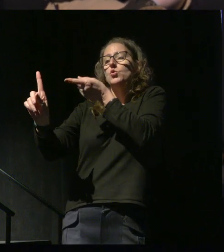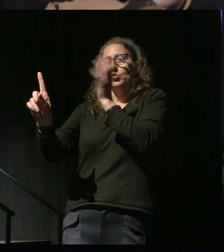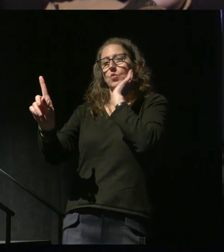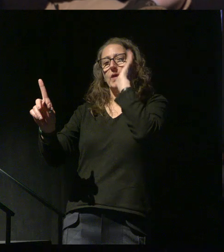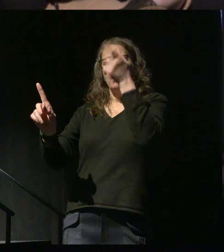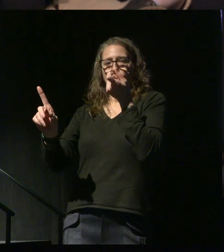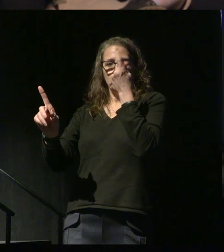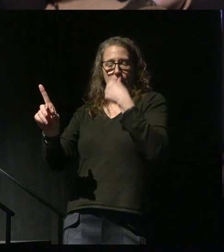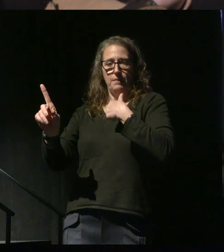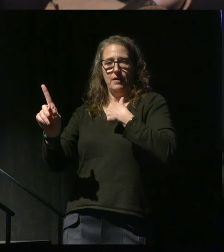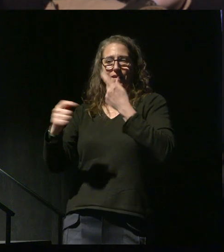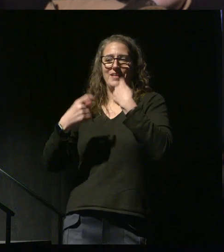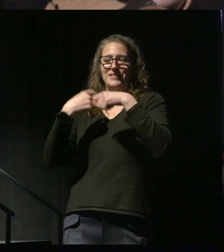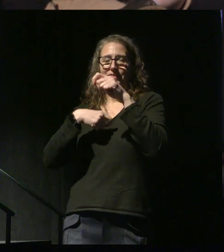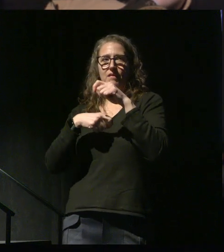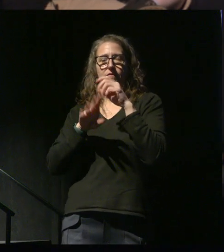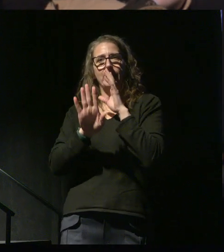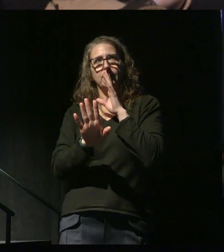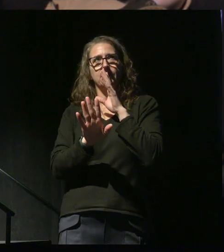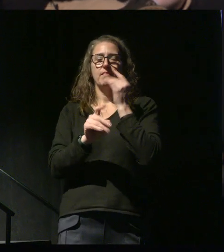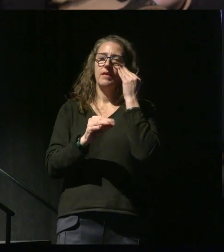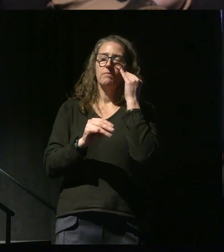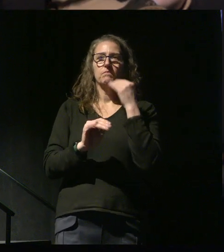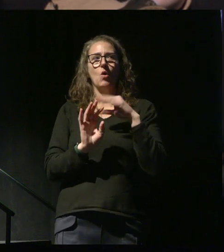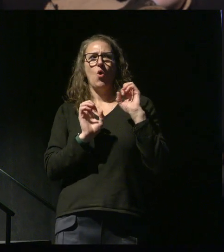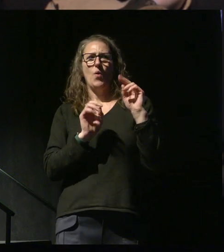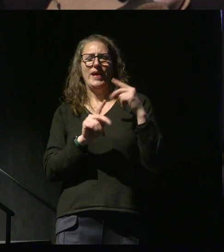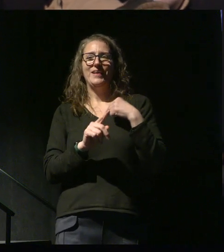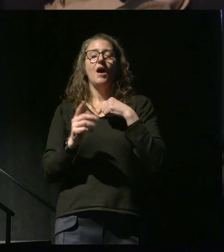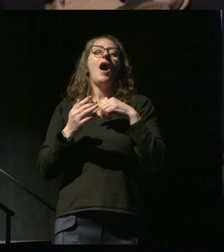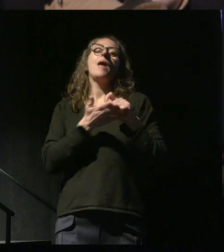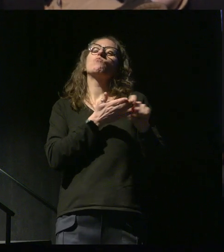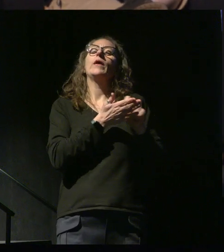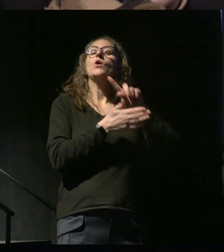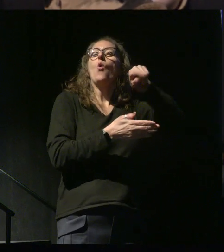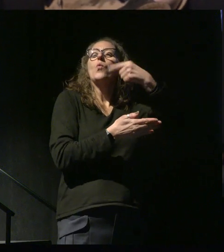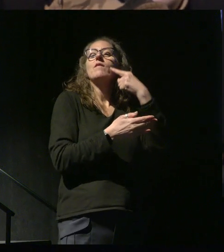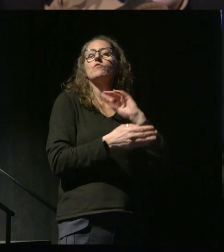rather than, okay, like, this is just for trans people and you can observe and it's fine.